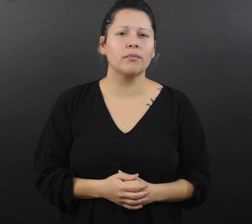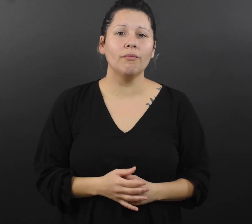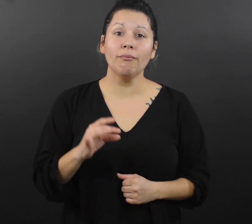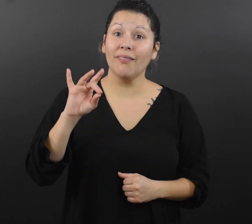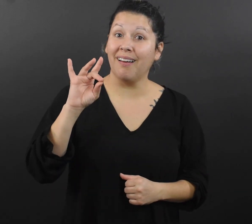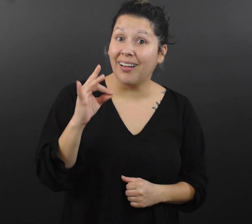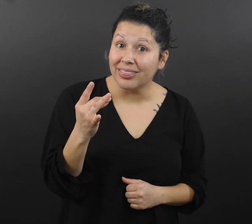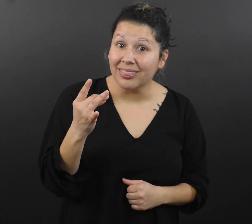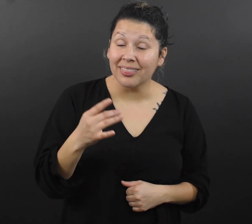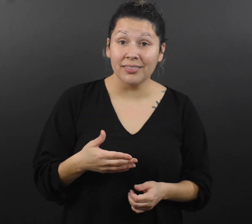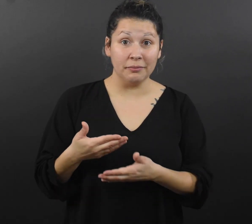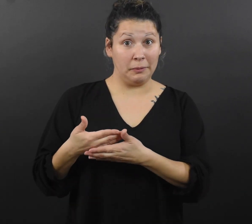BABIES NEED YOUR HELP